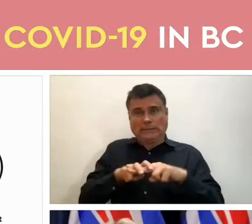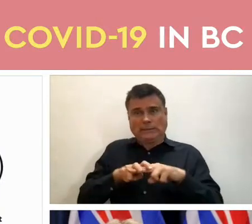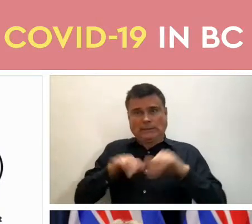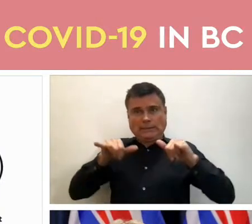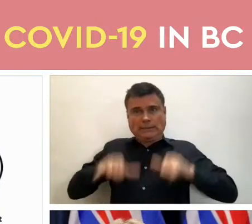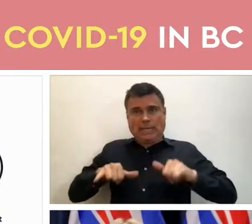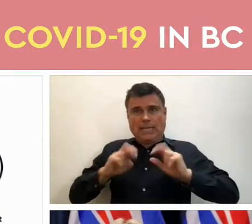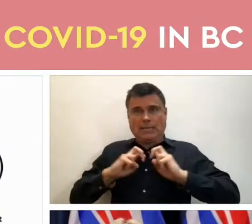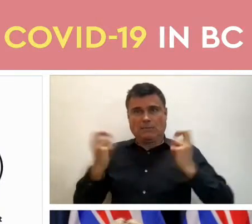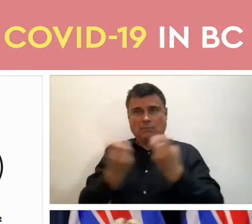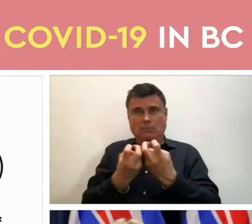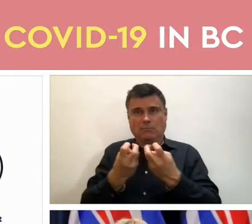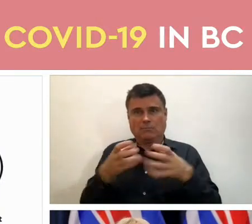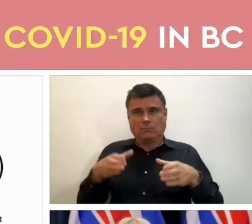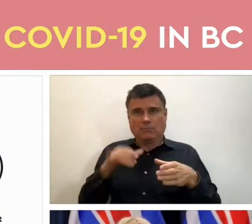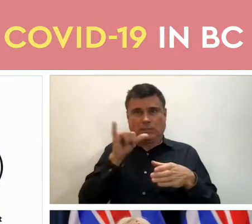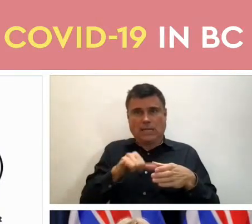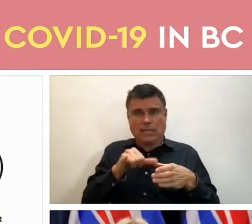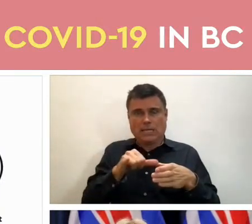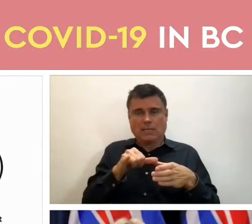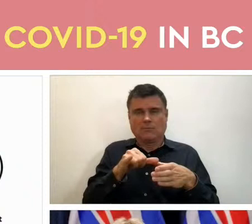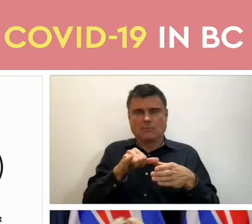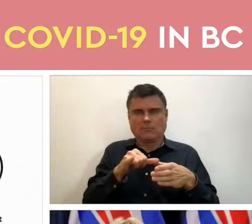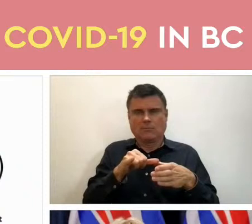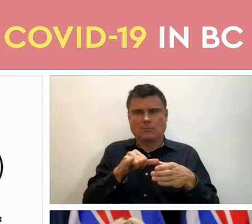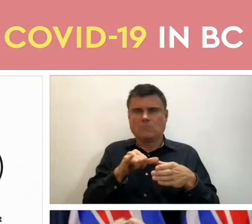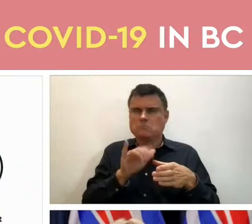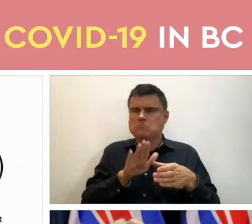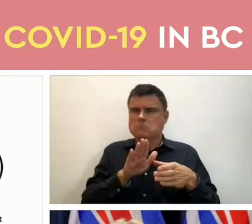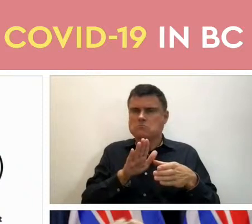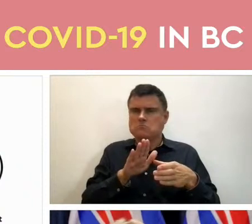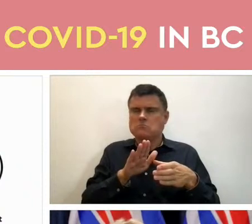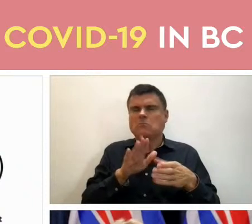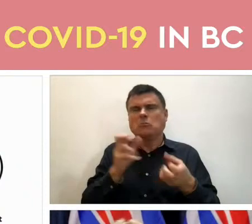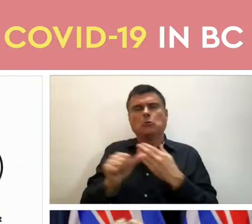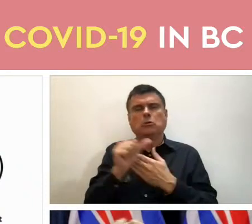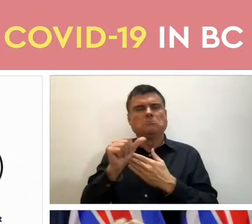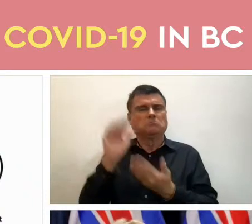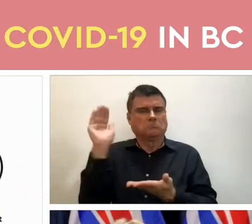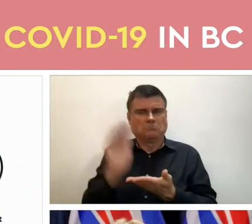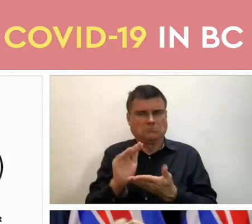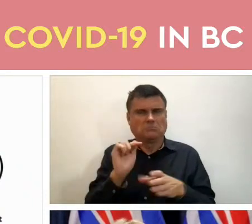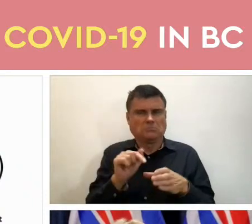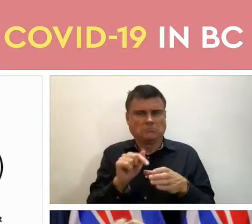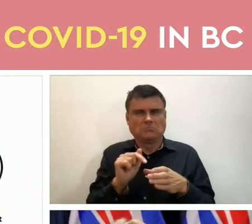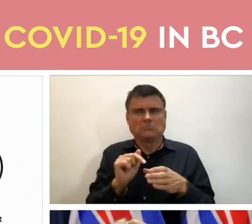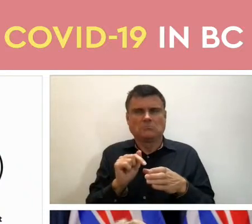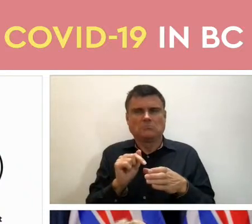much less risk, but we are going to go back to what worked for us